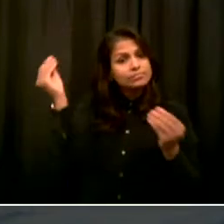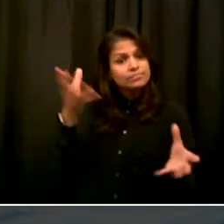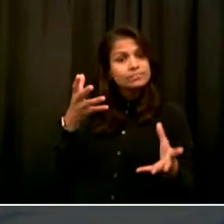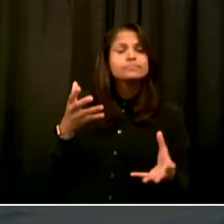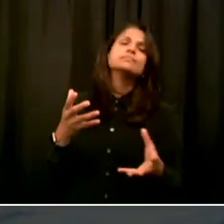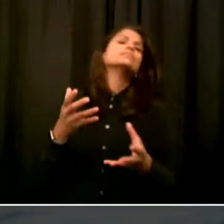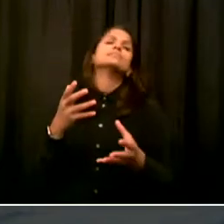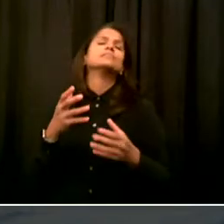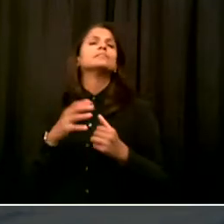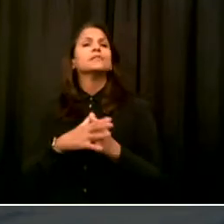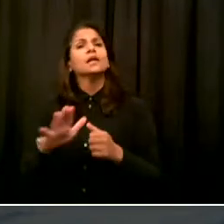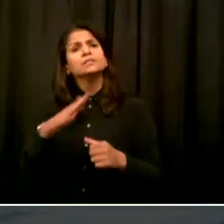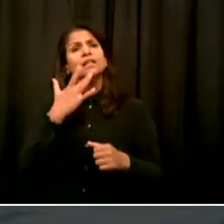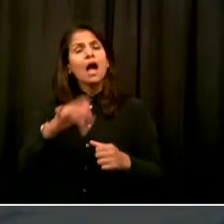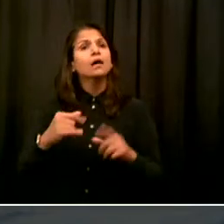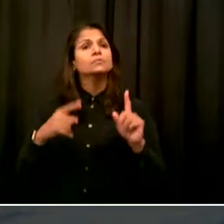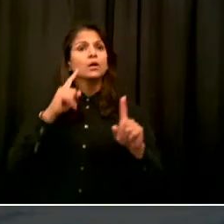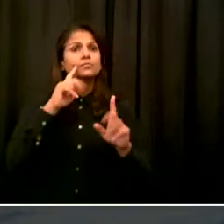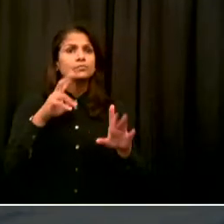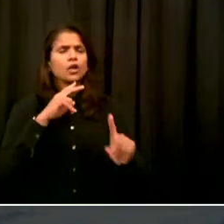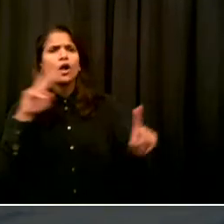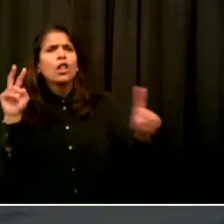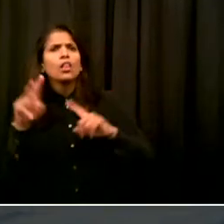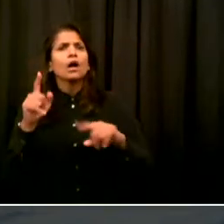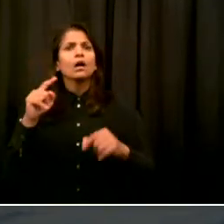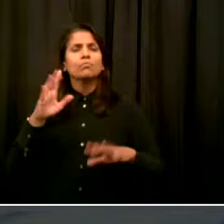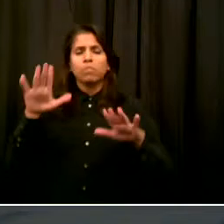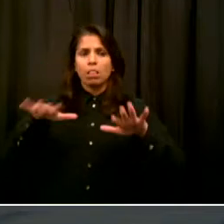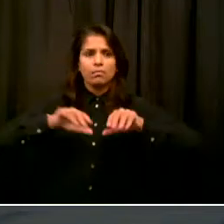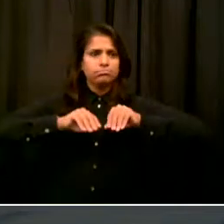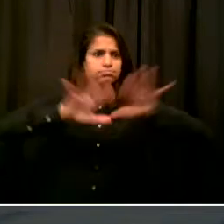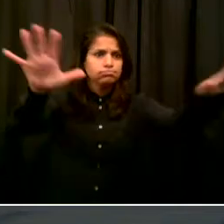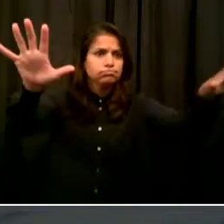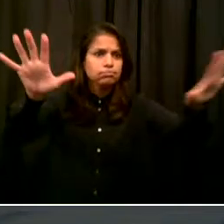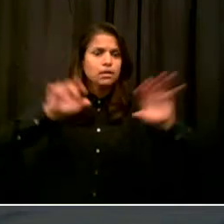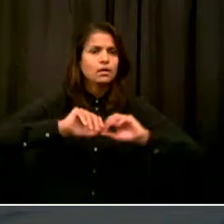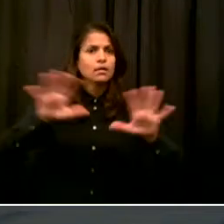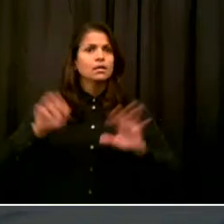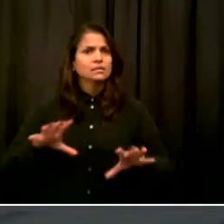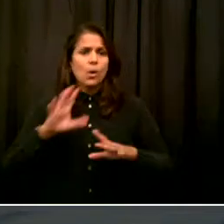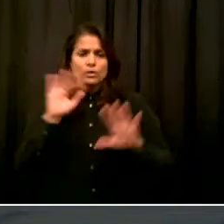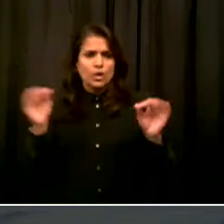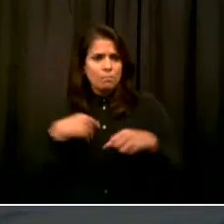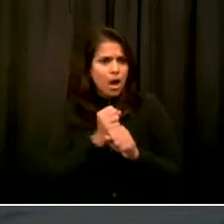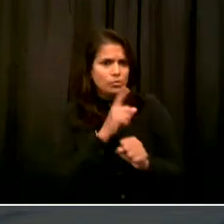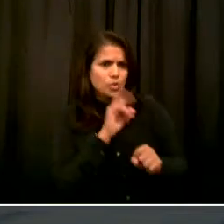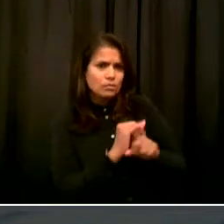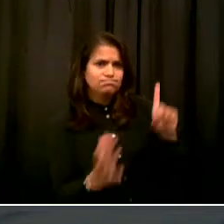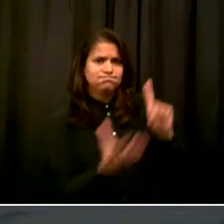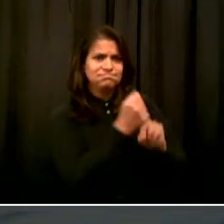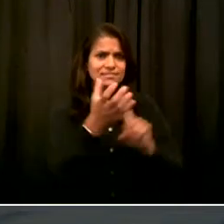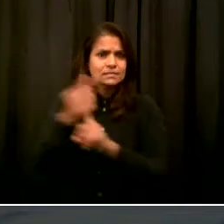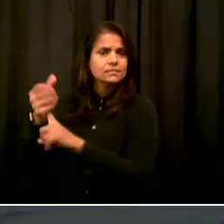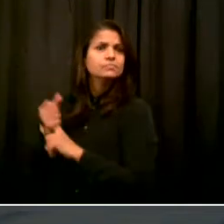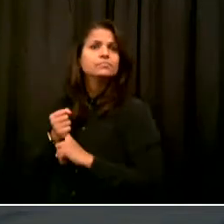WE NEVER WANT TO SEE AND UP